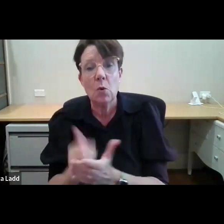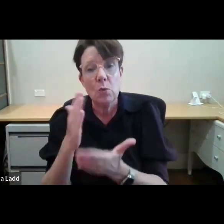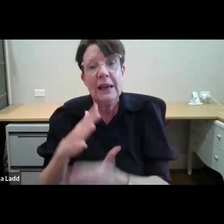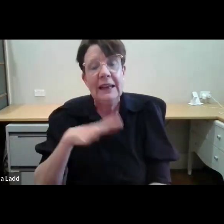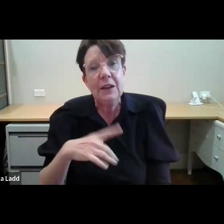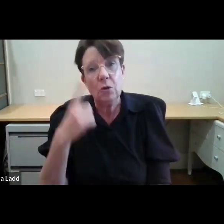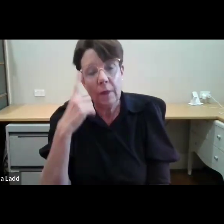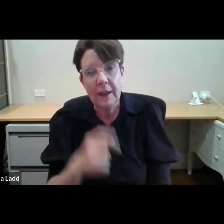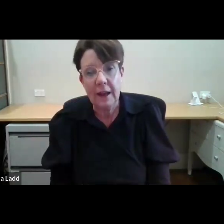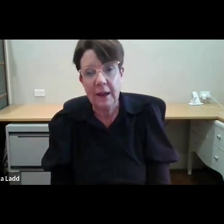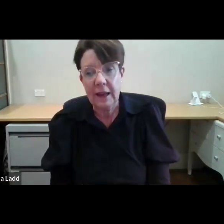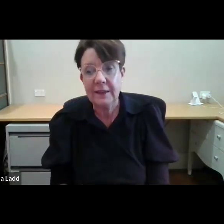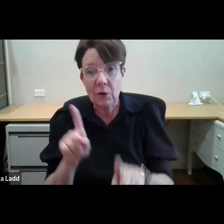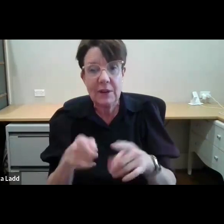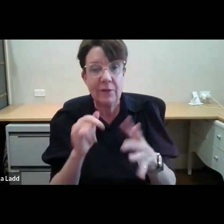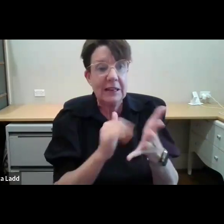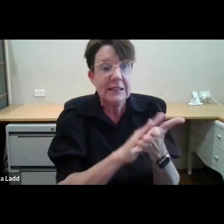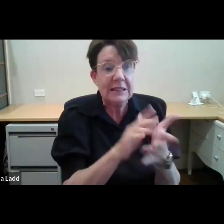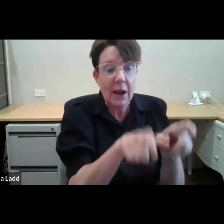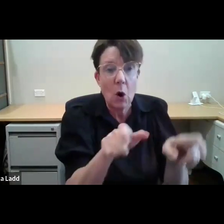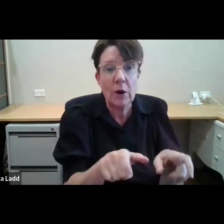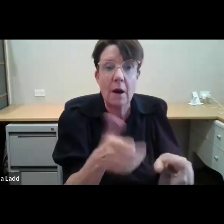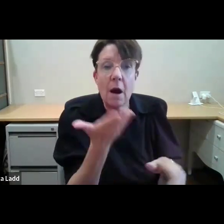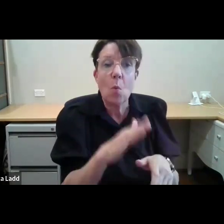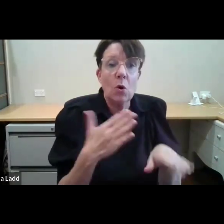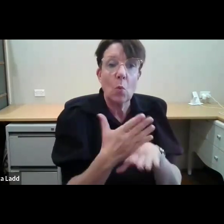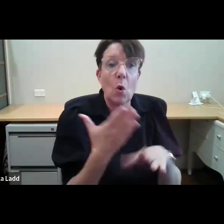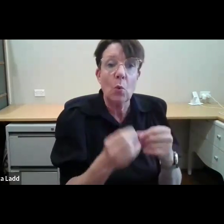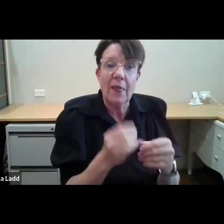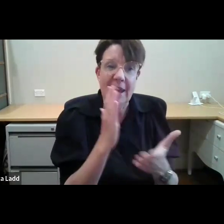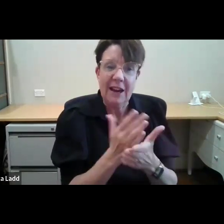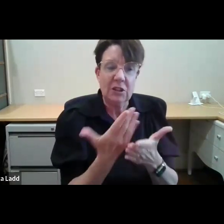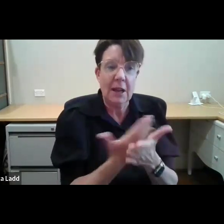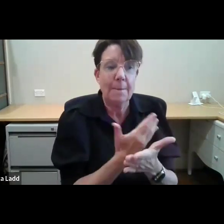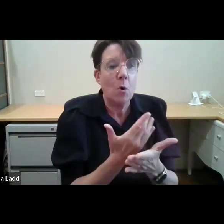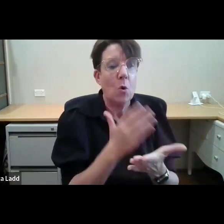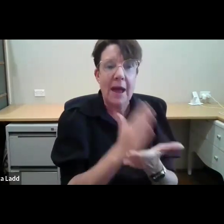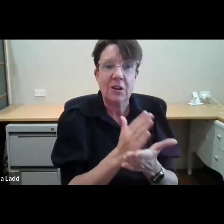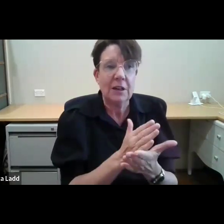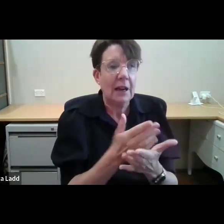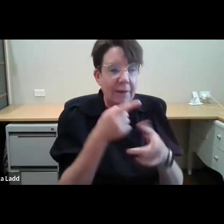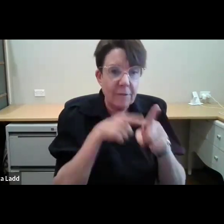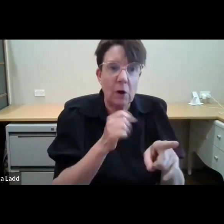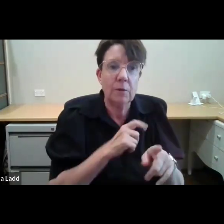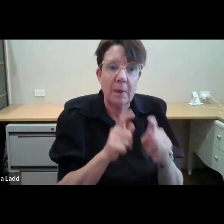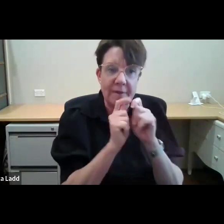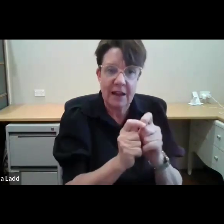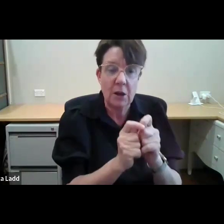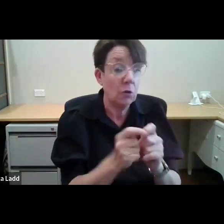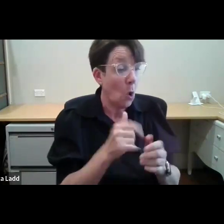there another stakeholder I want to work with that closer reflects my values? Or what can I do to take this stakeholder with